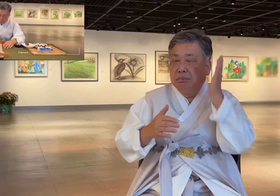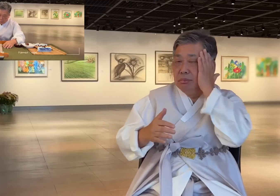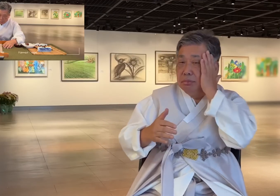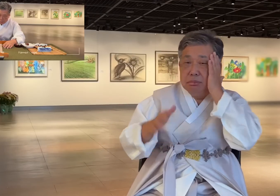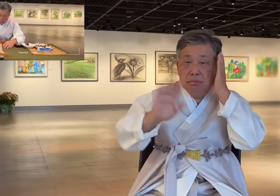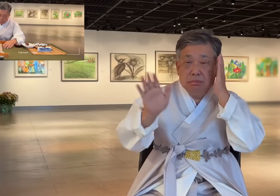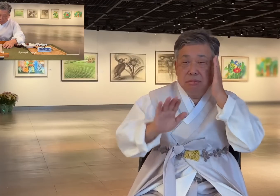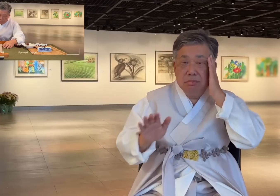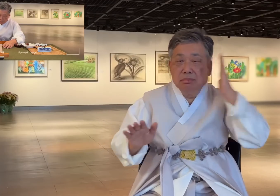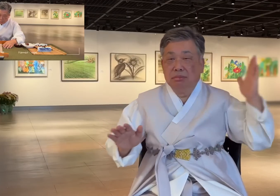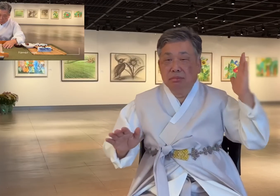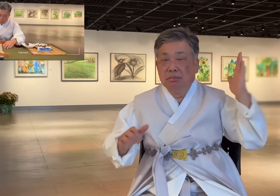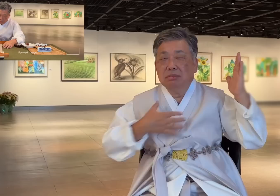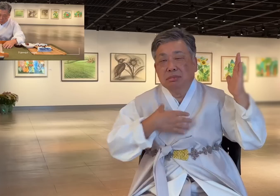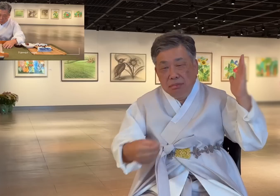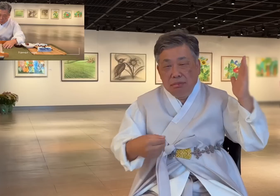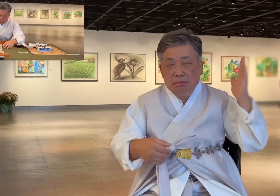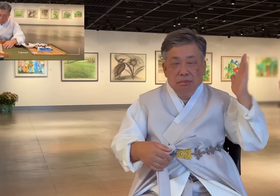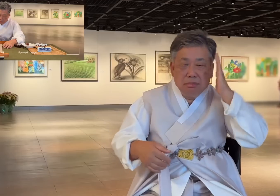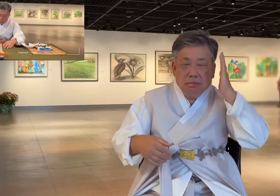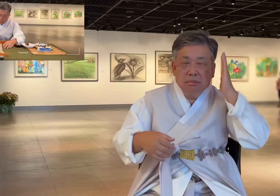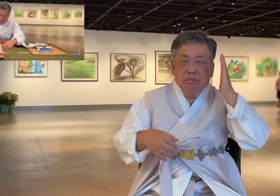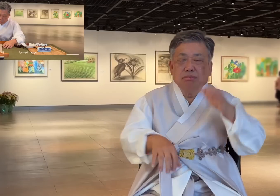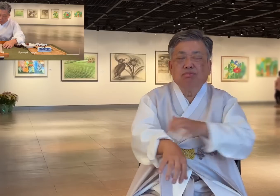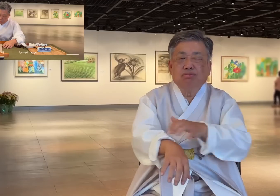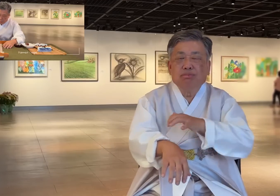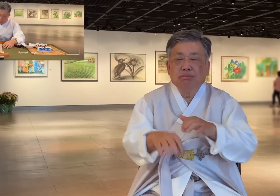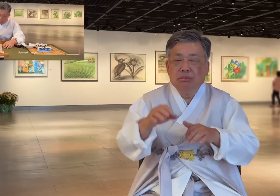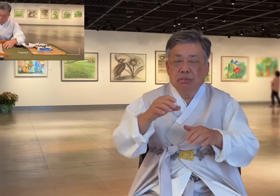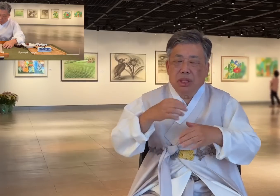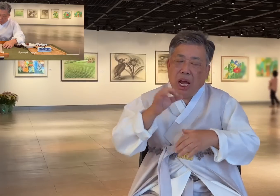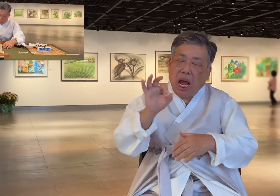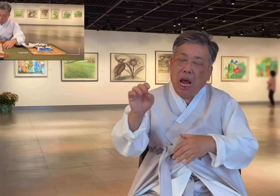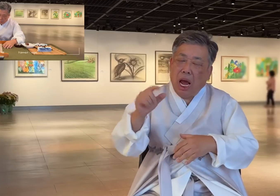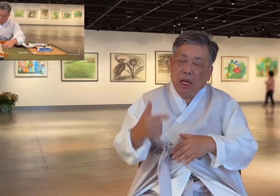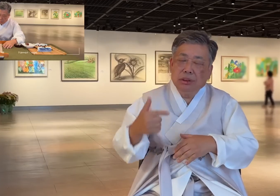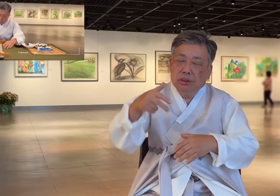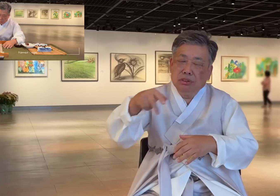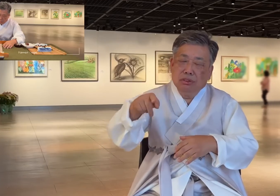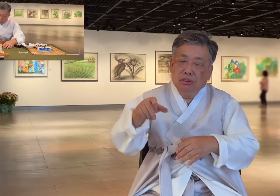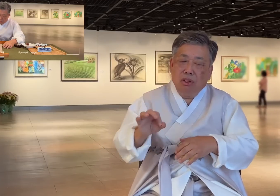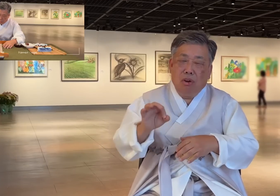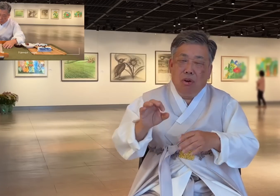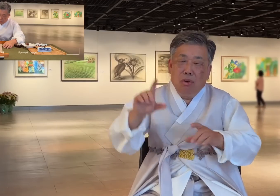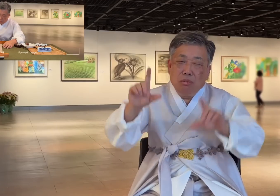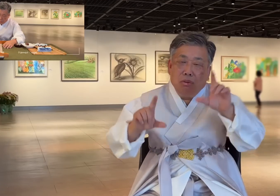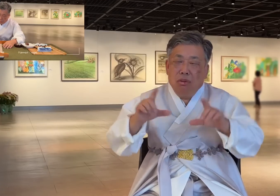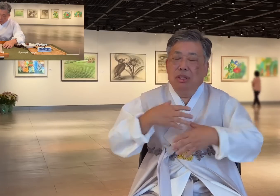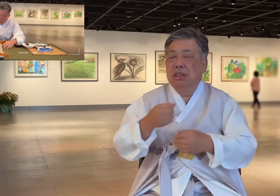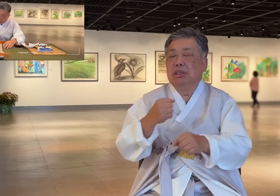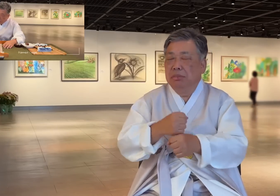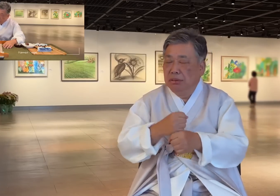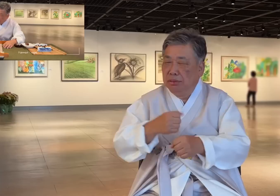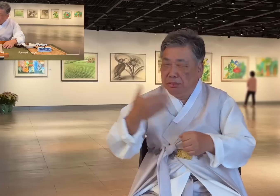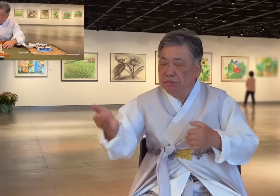He said that drawing them further away from the ears rather than close to them would make him feel more stable.